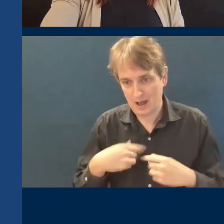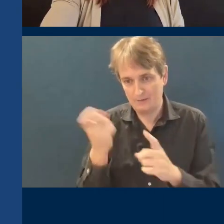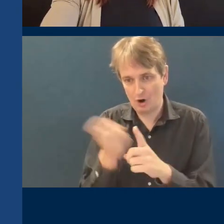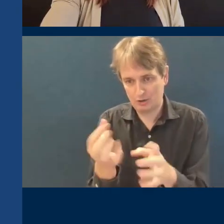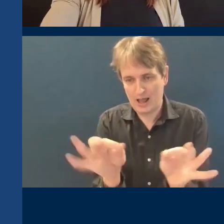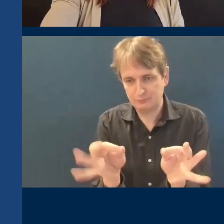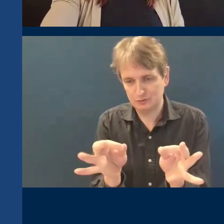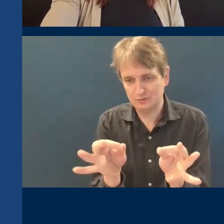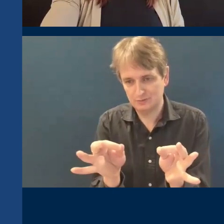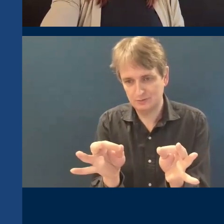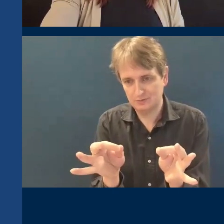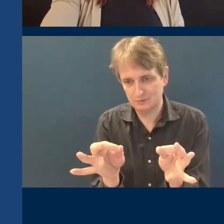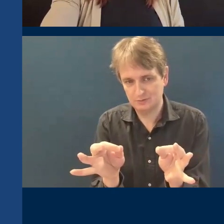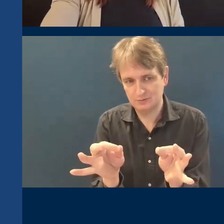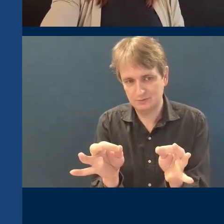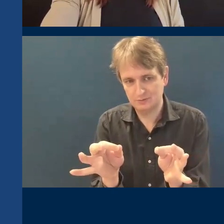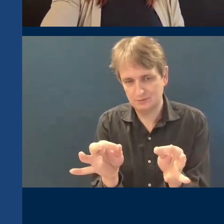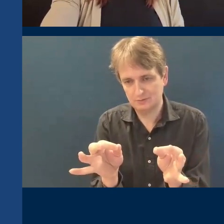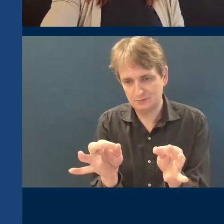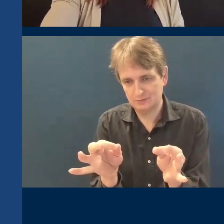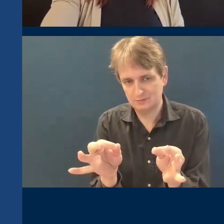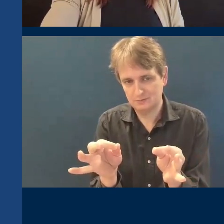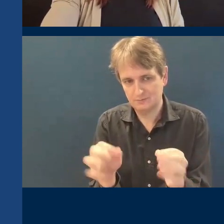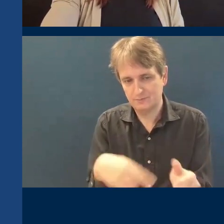So the 1st thing that you want to do is have automatic captioning